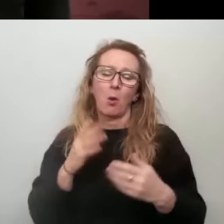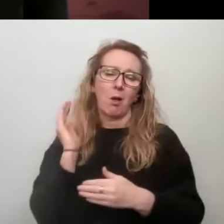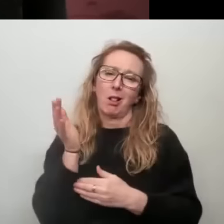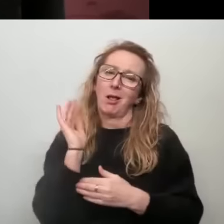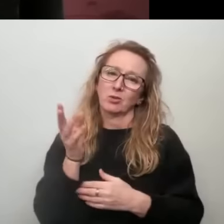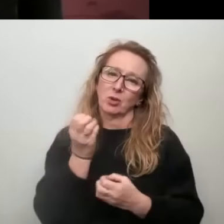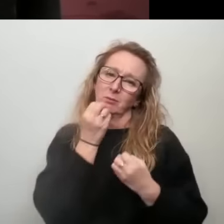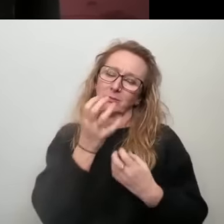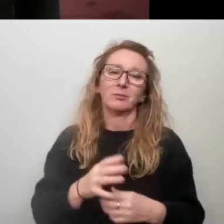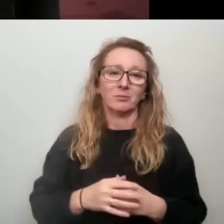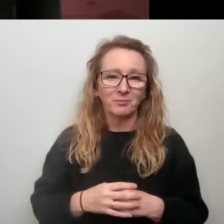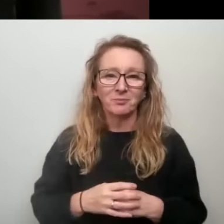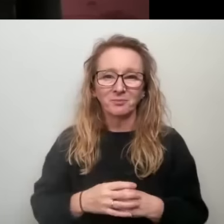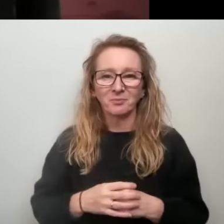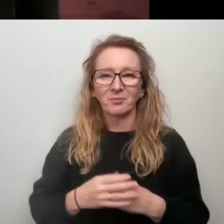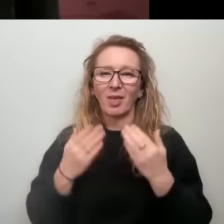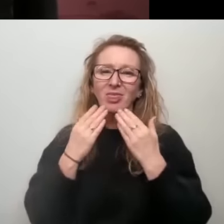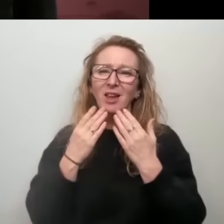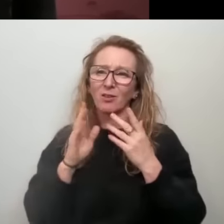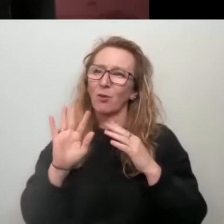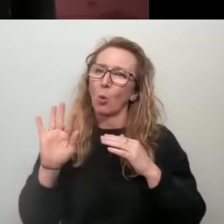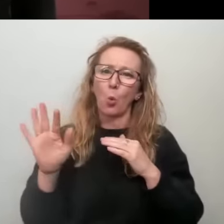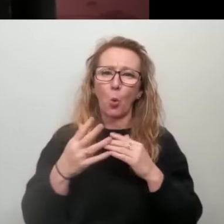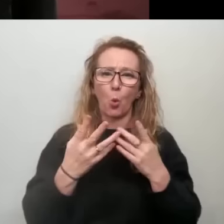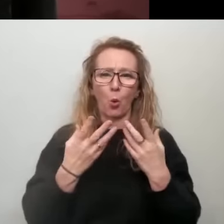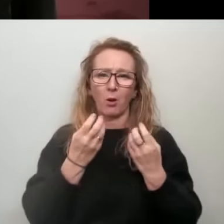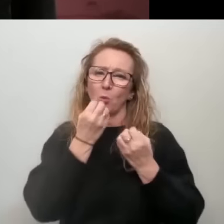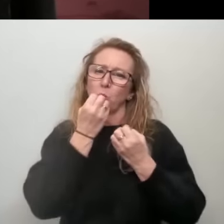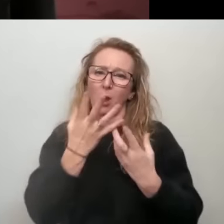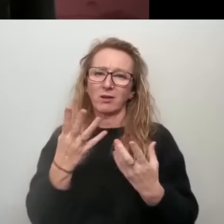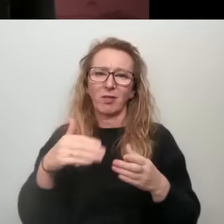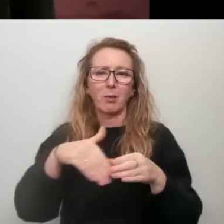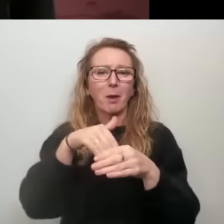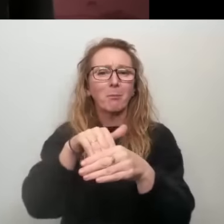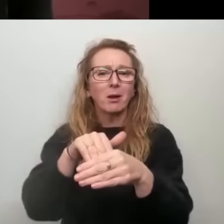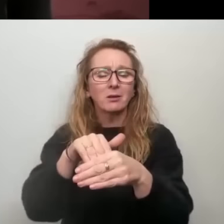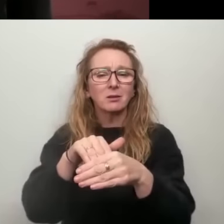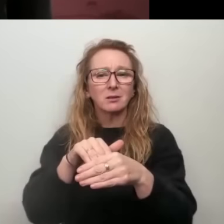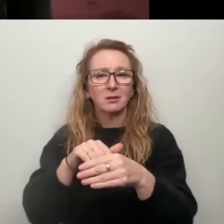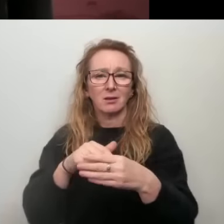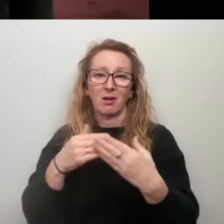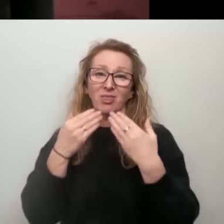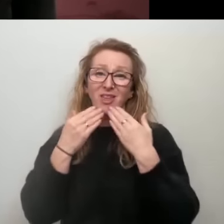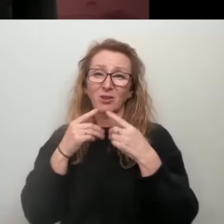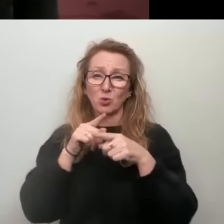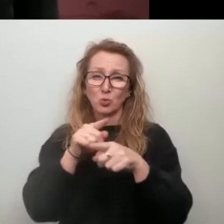Thank you to all of you, our wonderful members. It's only thanks to your support that we are able to care